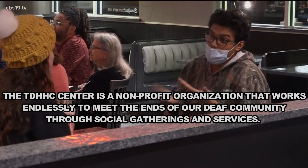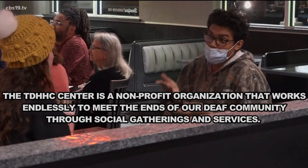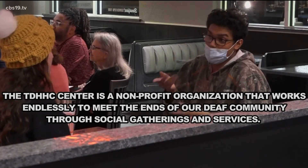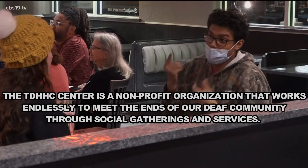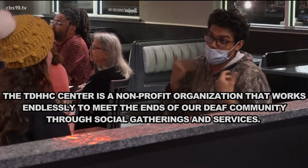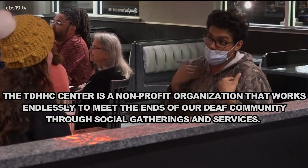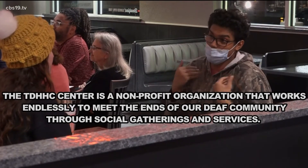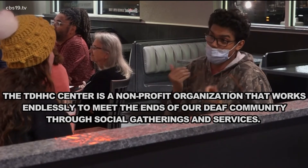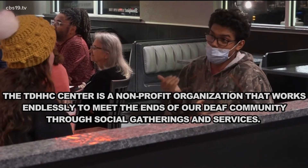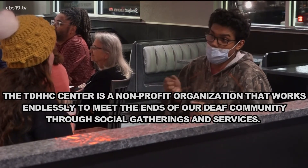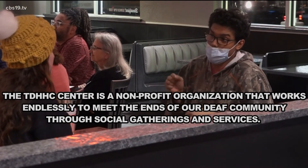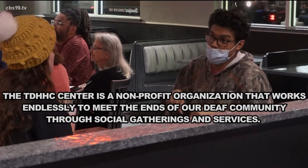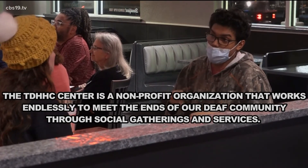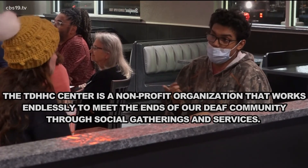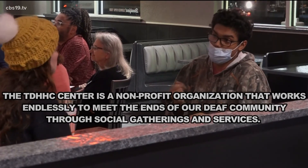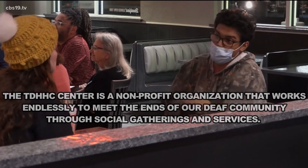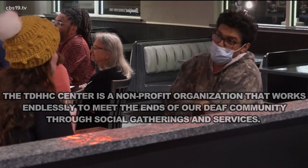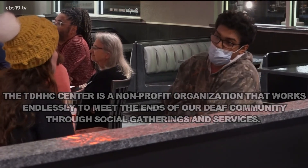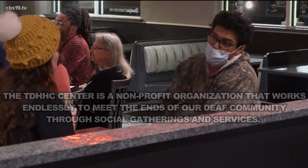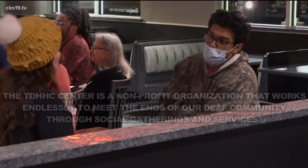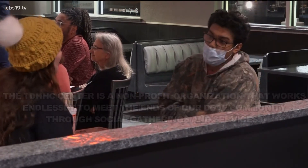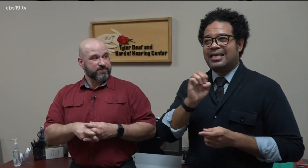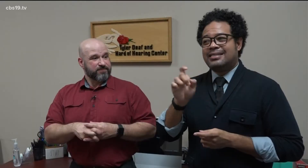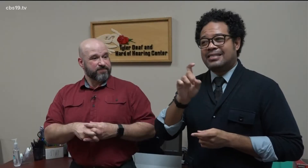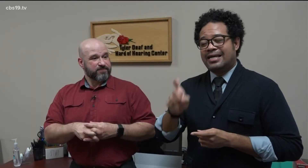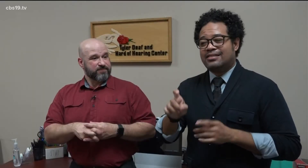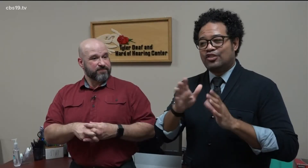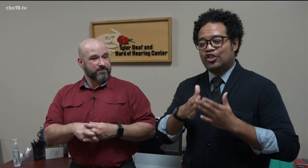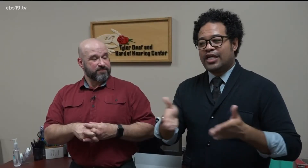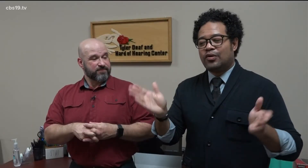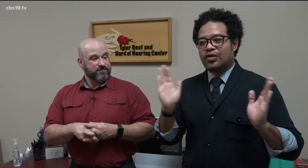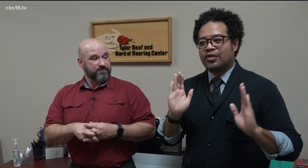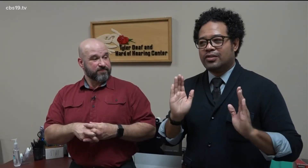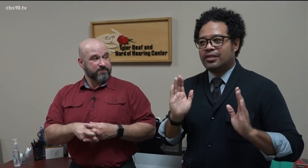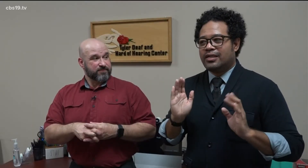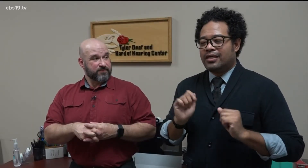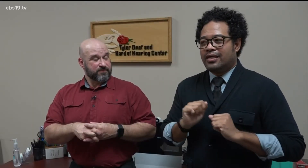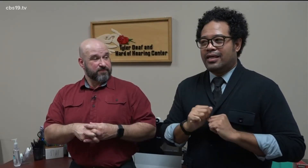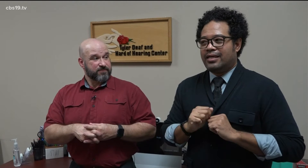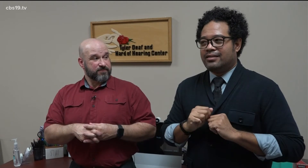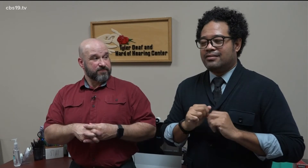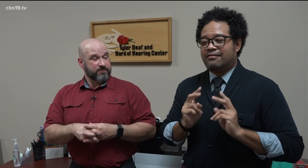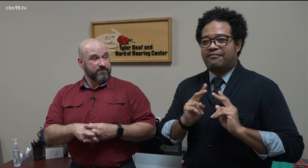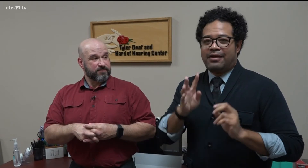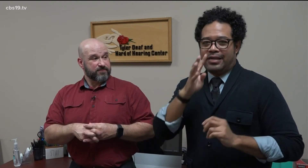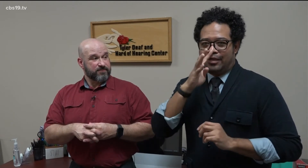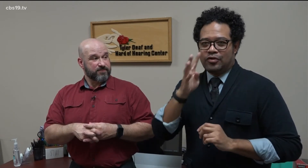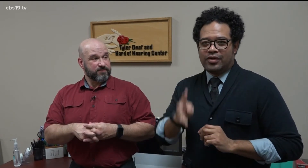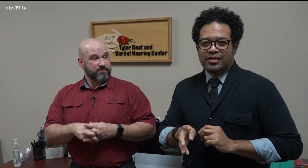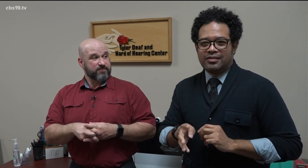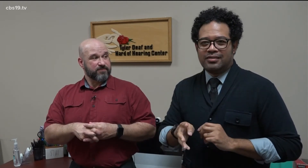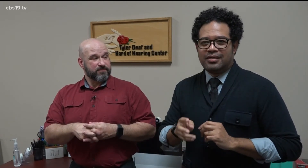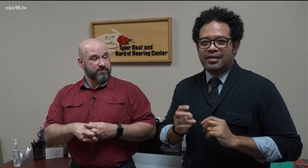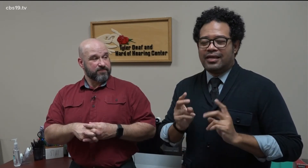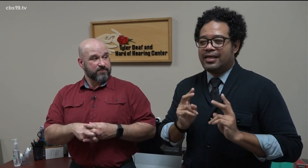through social gatherings and services, East Texas in general is very ignored.